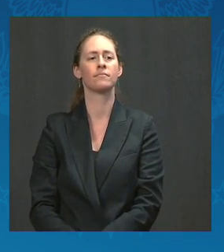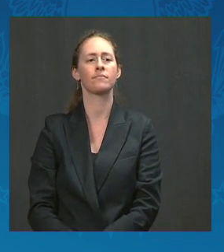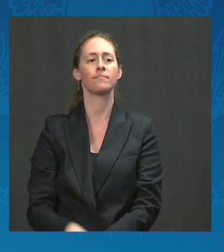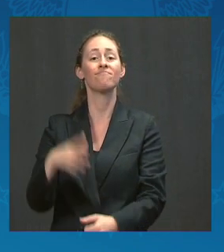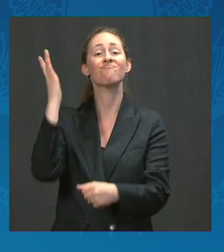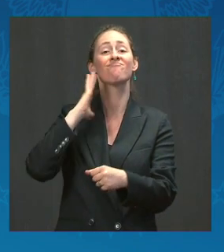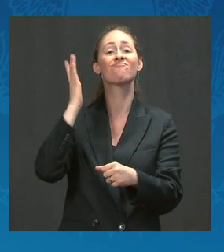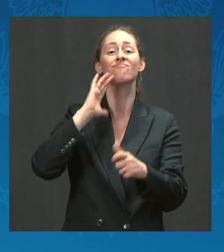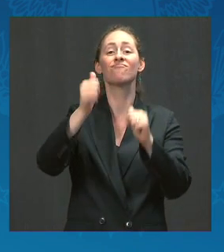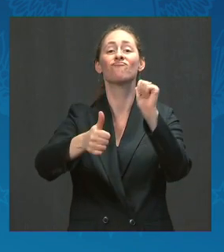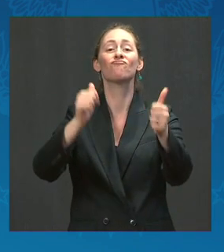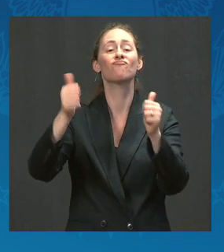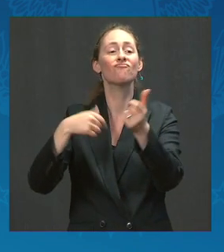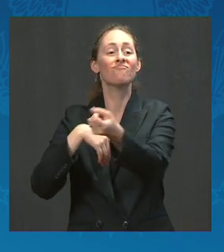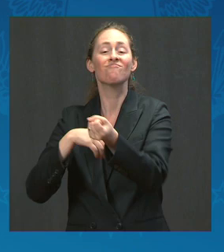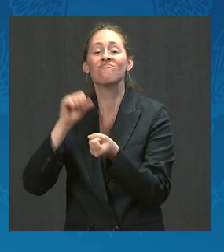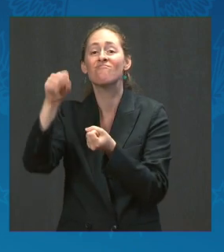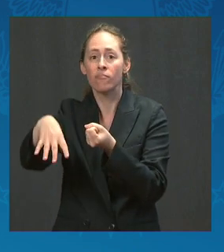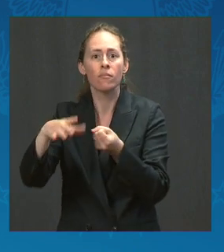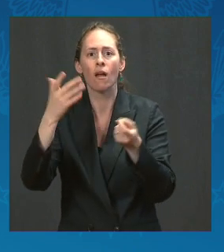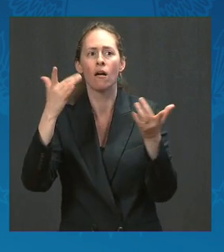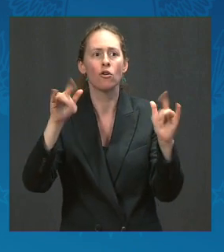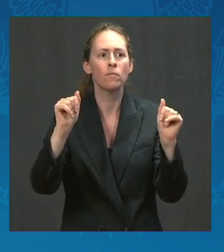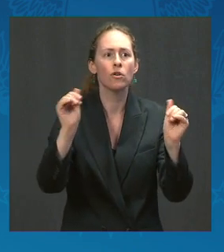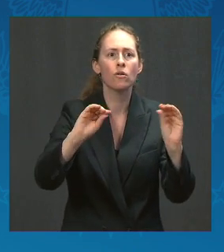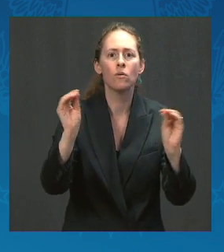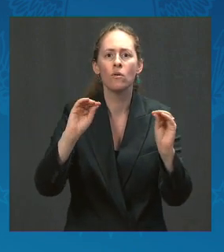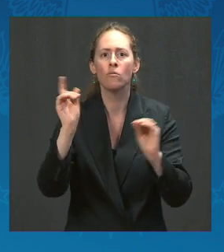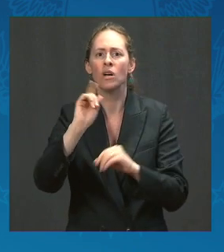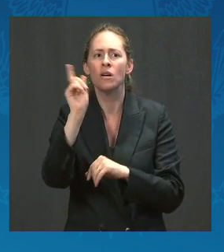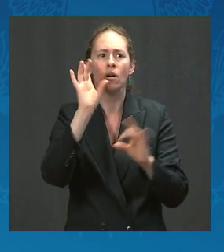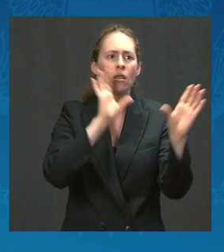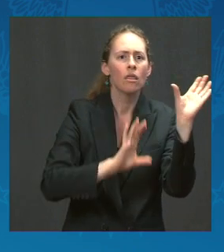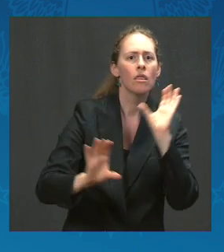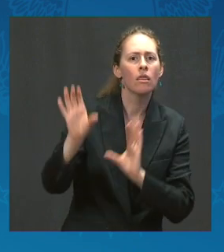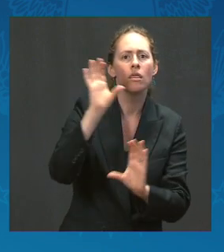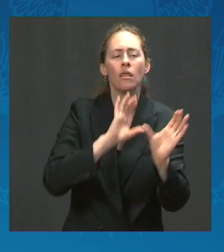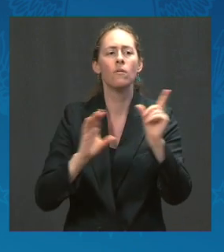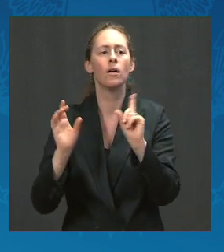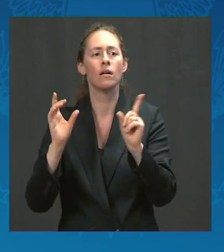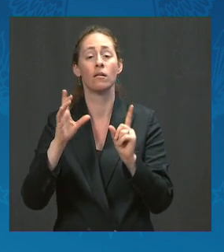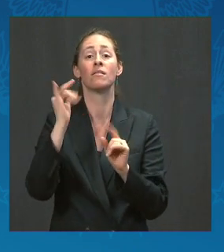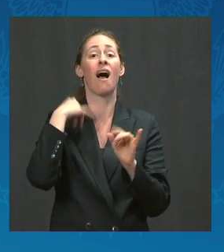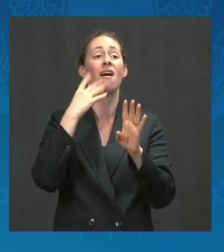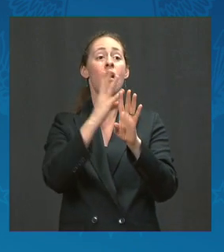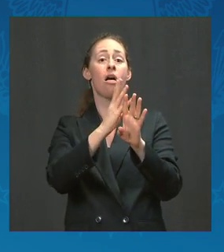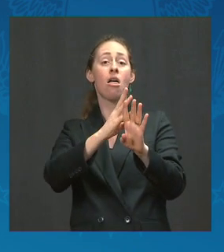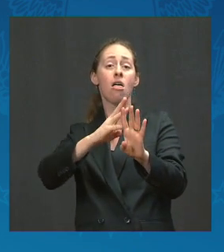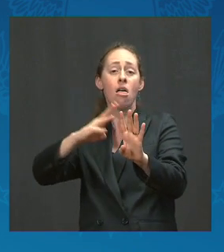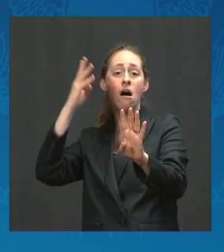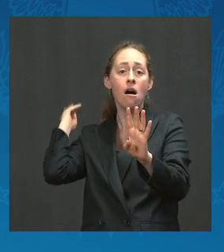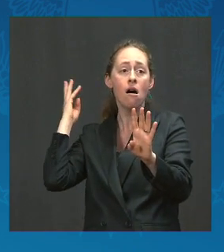making it more difficult for people to stand in line, to receive food and water.